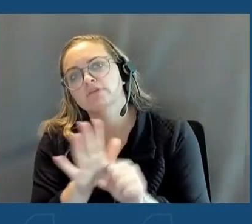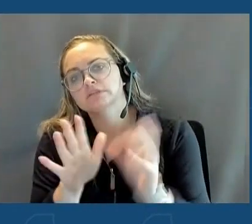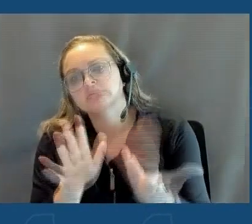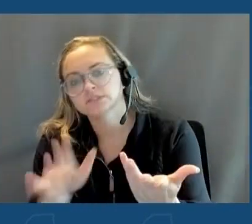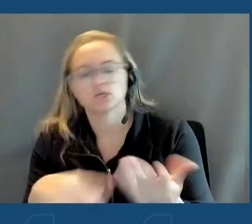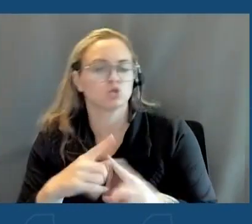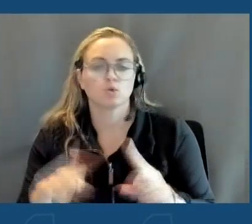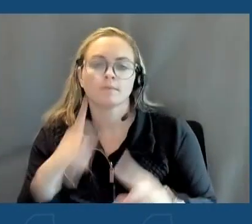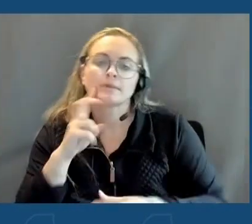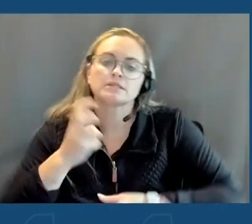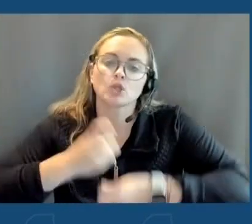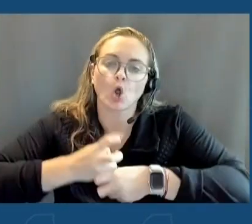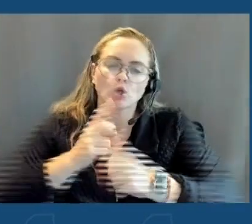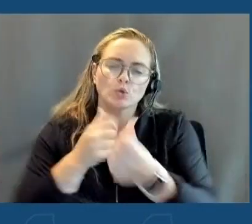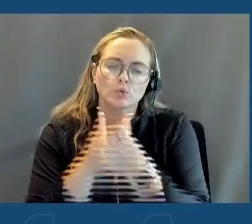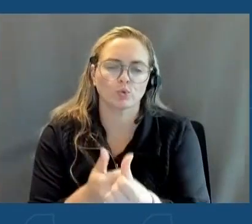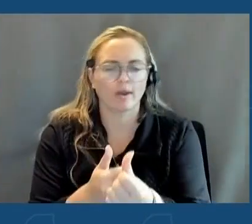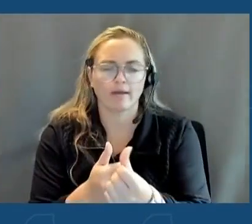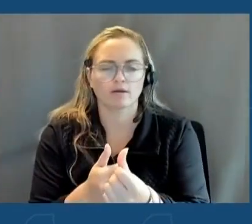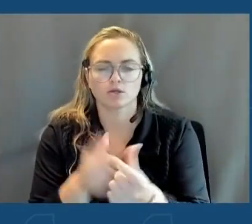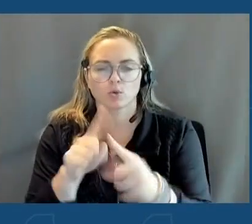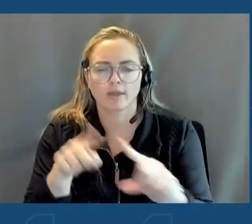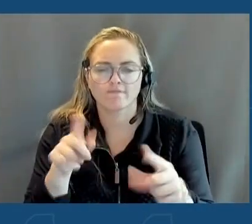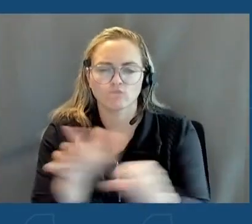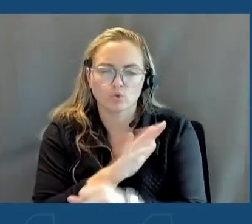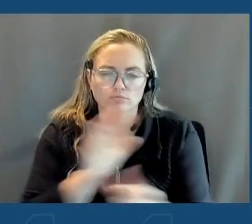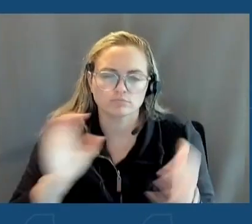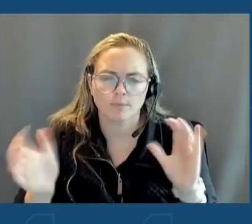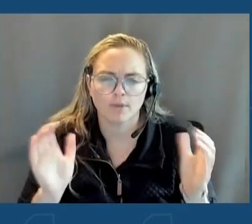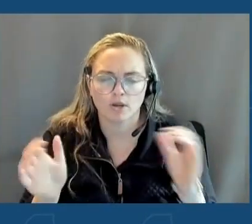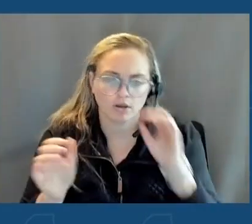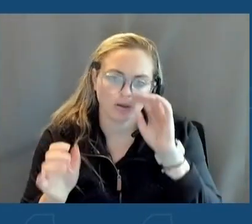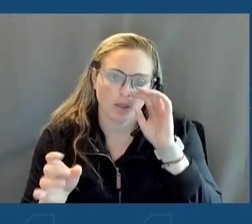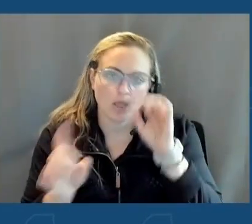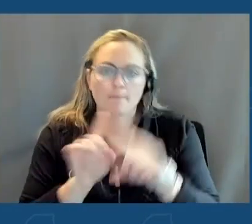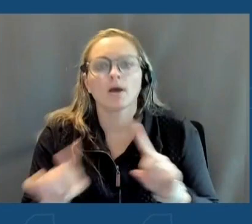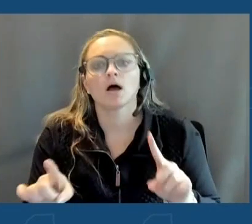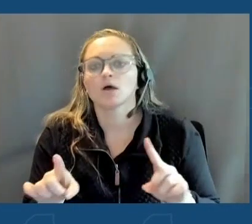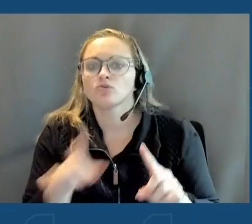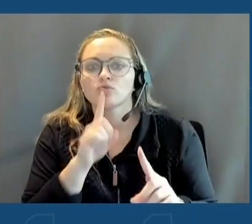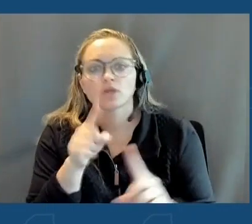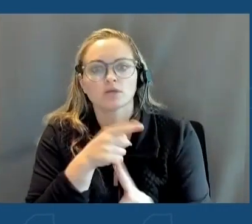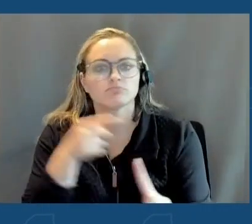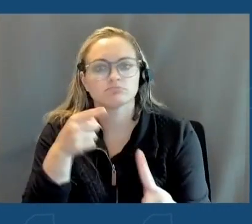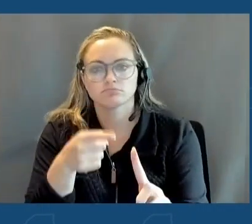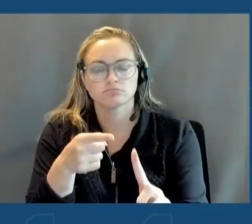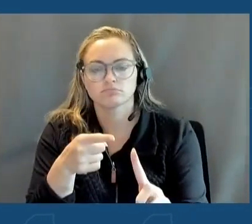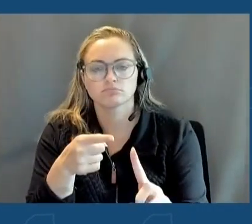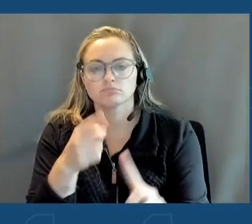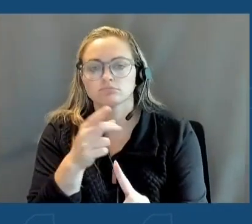FAMILY AND YOUR OFFICE NO. IF YOU TEST NEGATIVE, YOU JUST GO ONE. NO ONE IS CALLING IN AND REPORTING THE REAL NUMBERS.